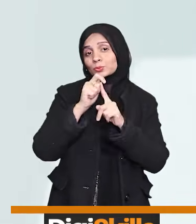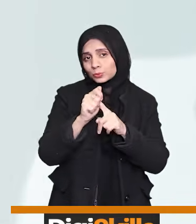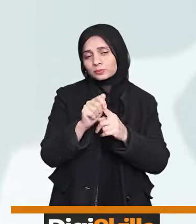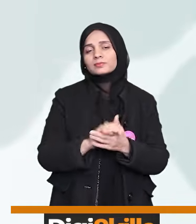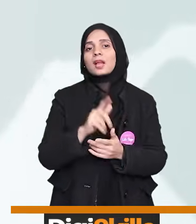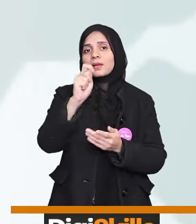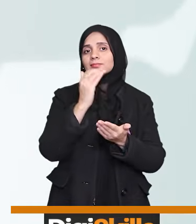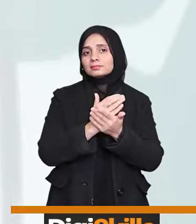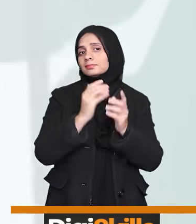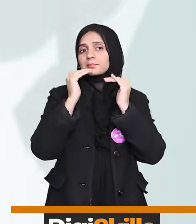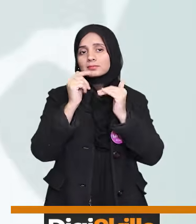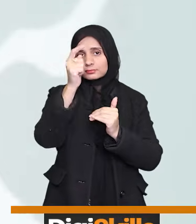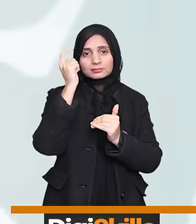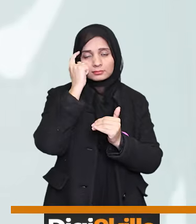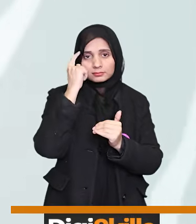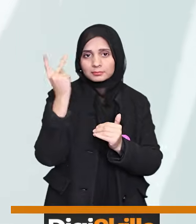That's when you will be able to successfully complete your work.